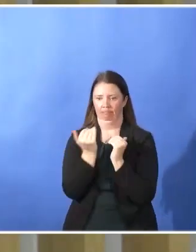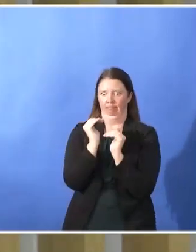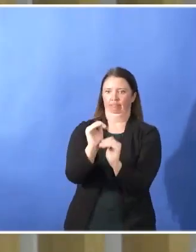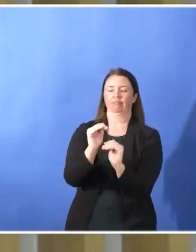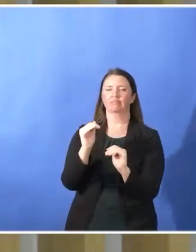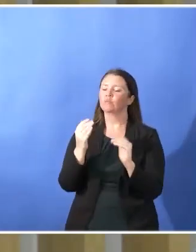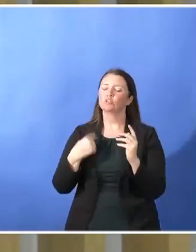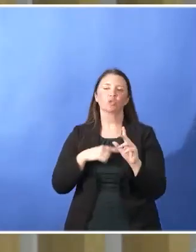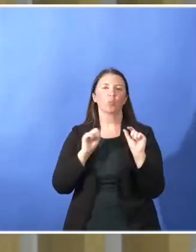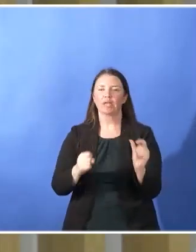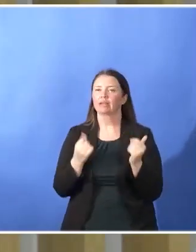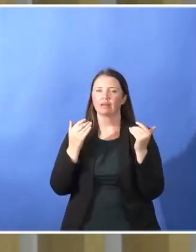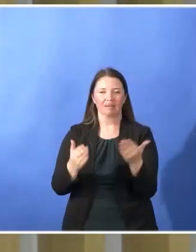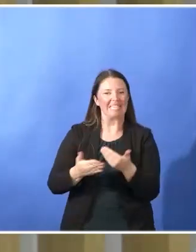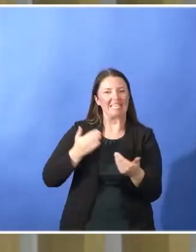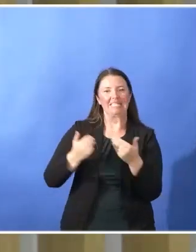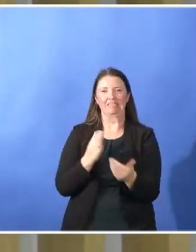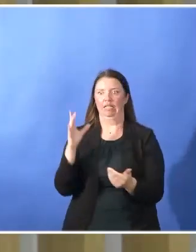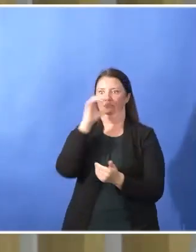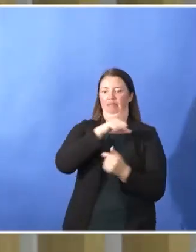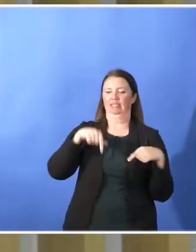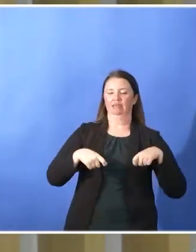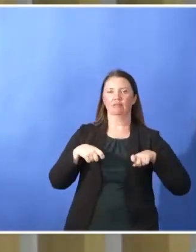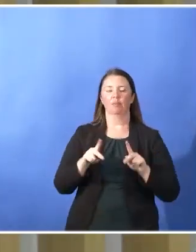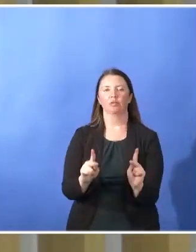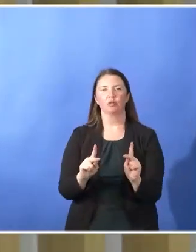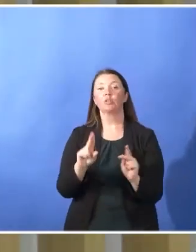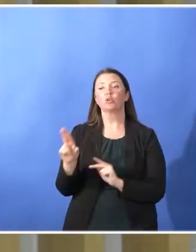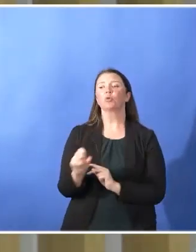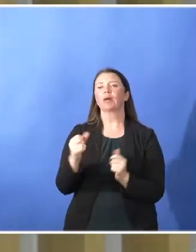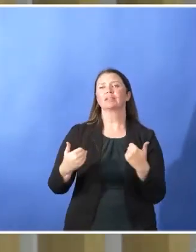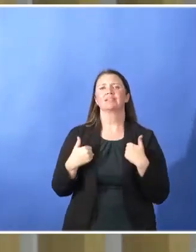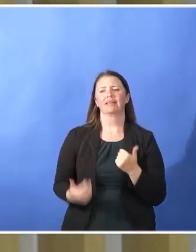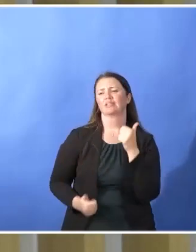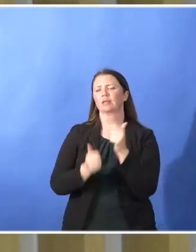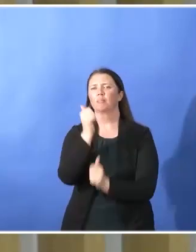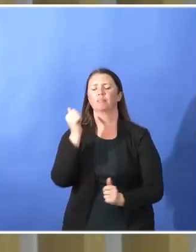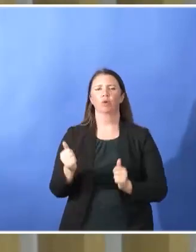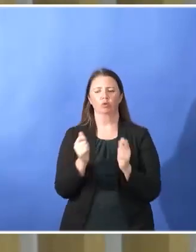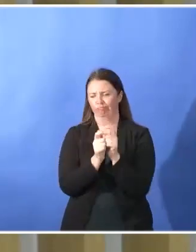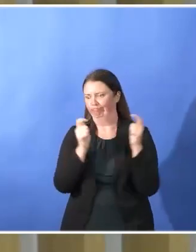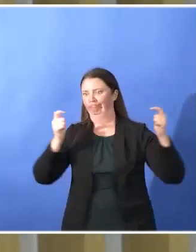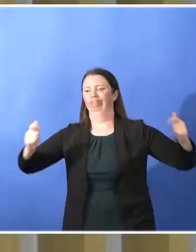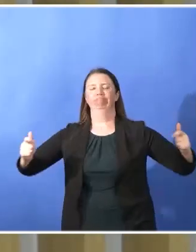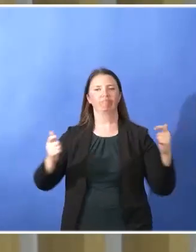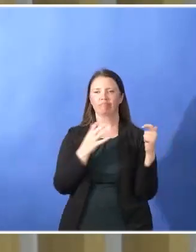HAS THE MOST INNOVATIVE SPACE ECONOMY IN THE WORLD.